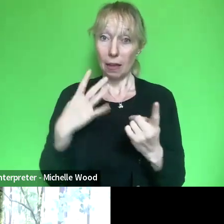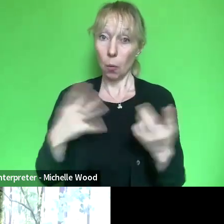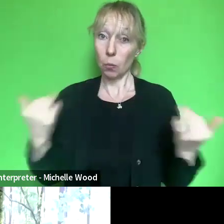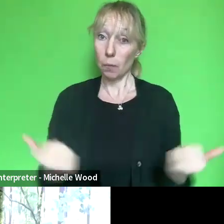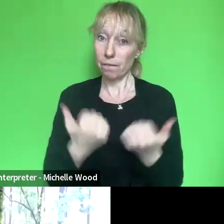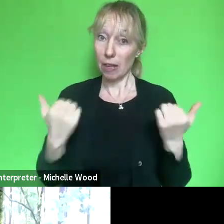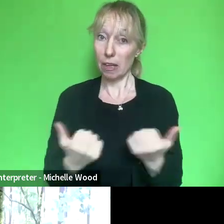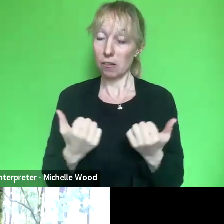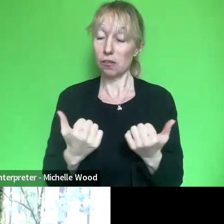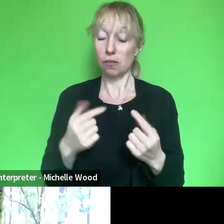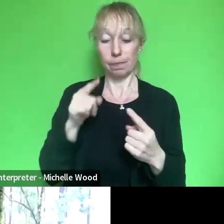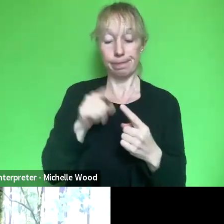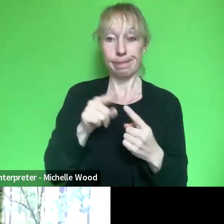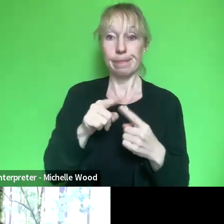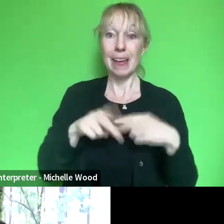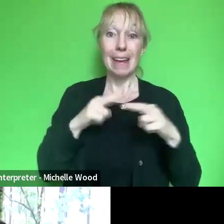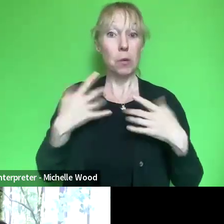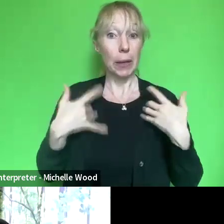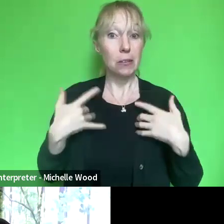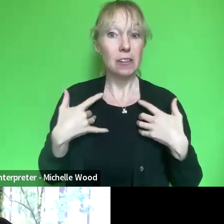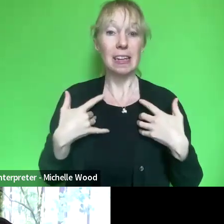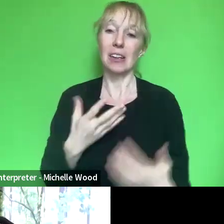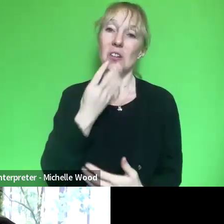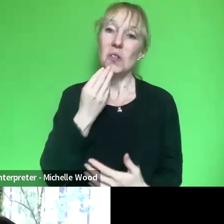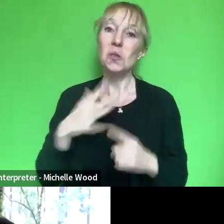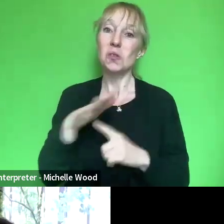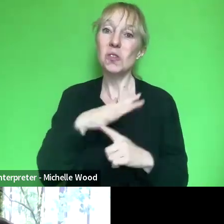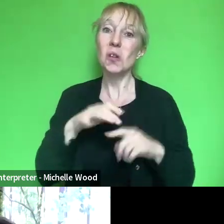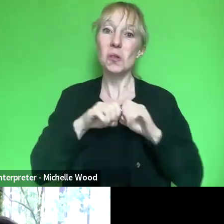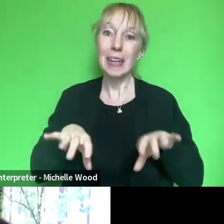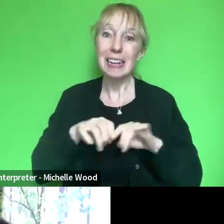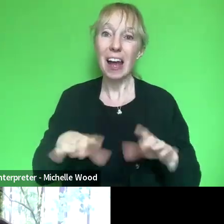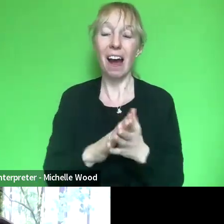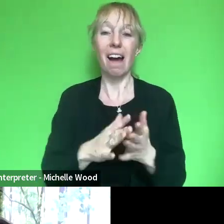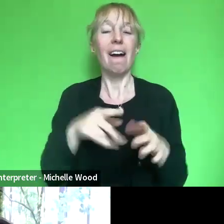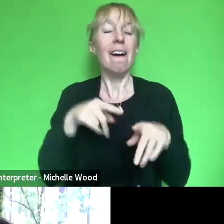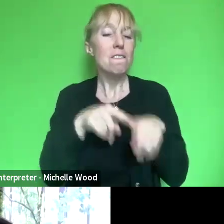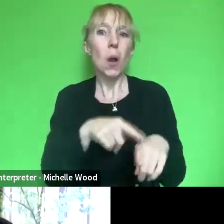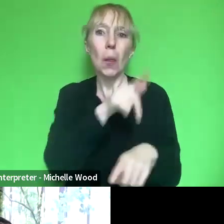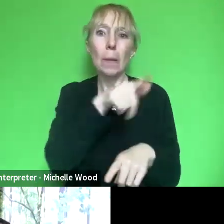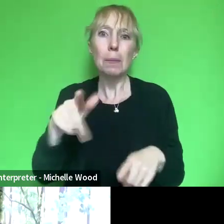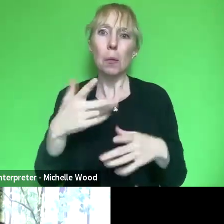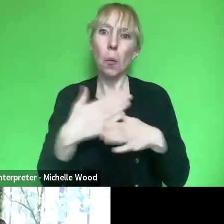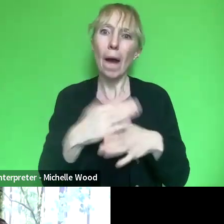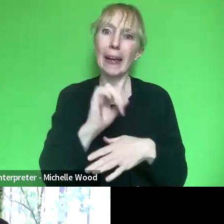in a career in EDI, utilize your social media. Follow the people who are already in the job that you wanna do, and then you'll see what happens